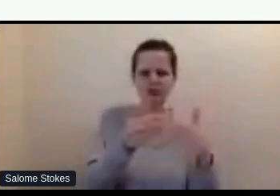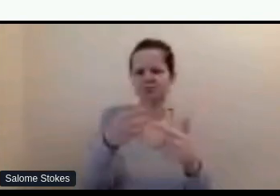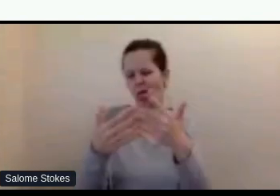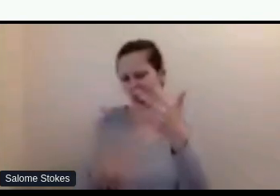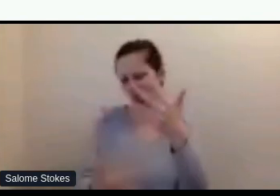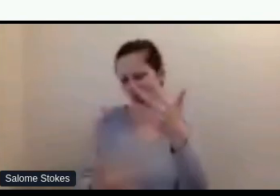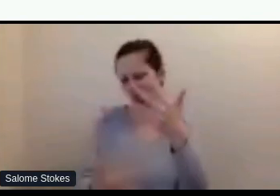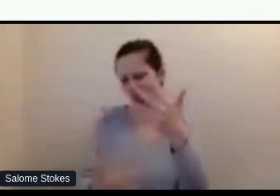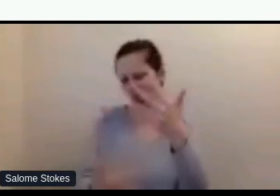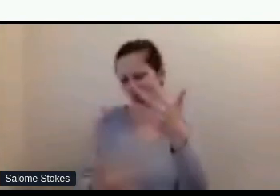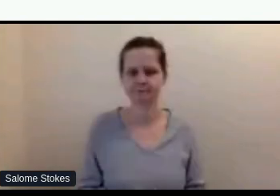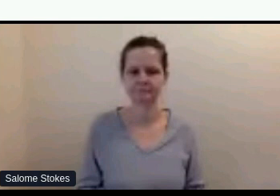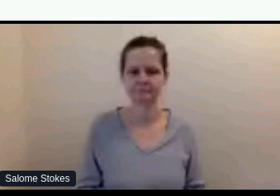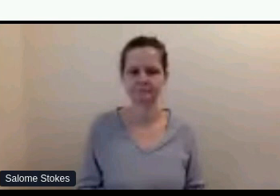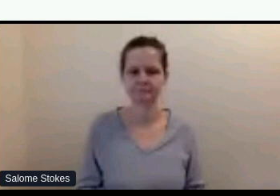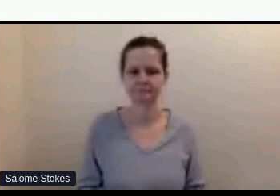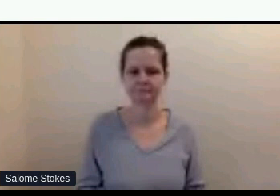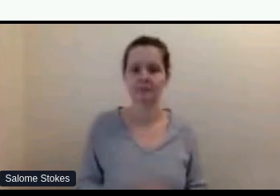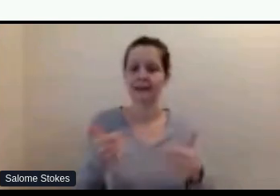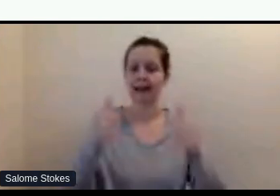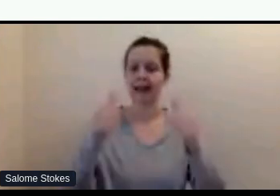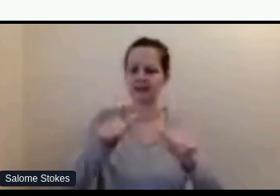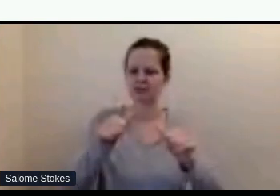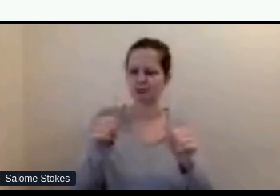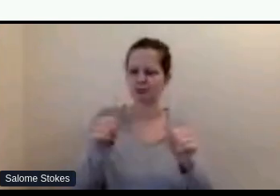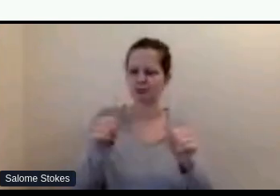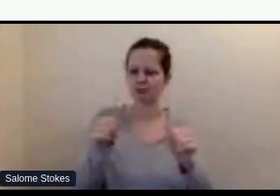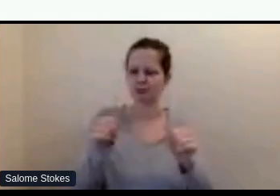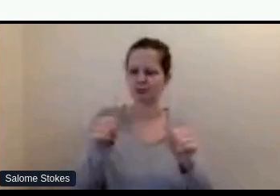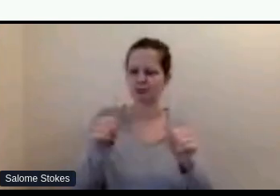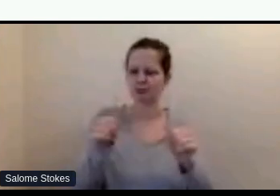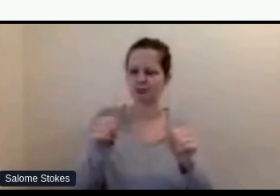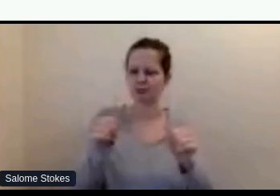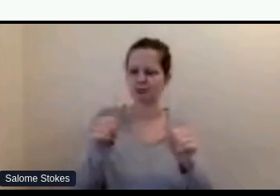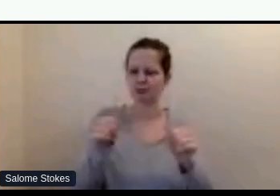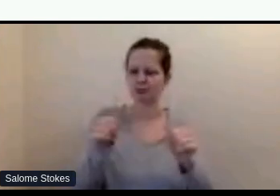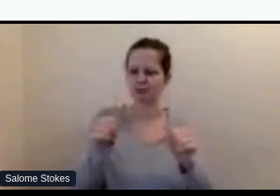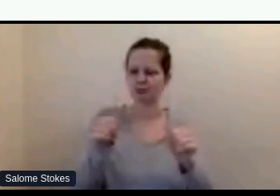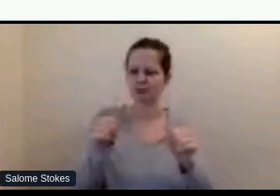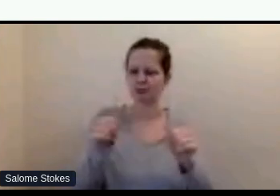I'm going to come onto this briefly in a minute but translations. There aren't that many of them